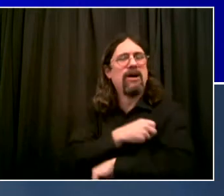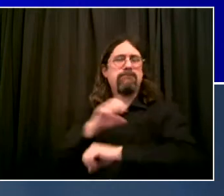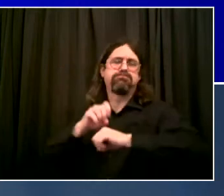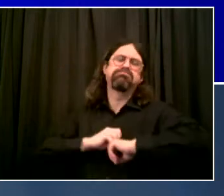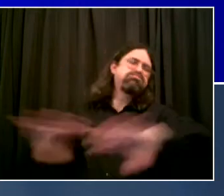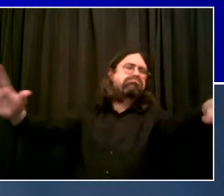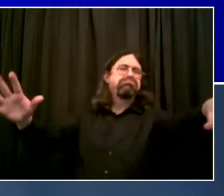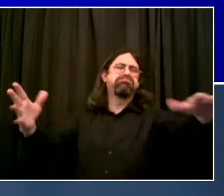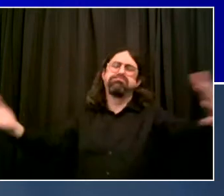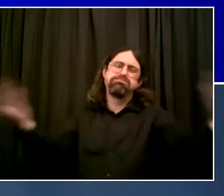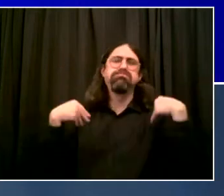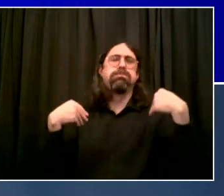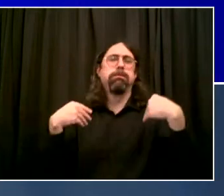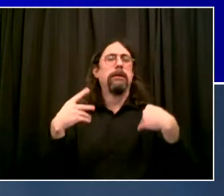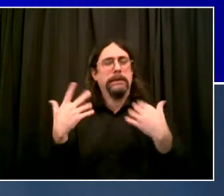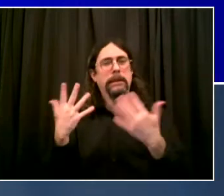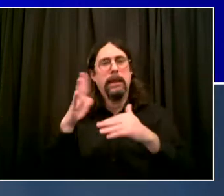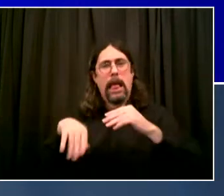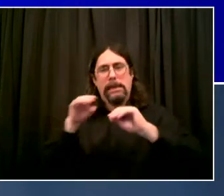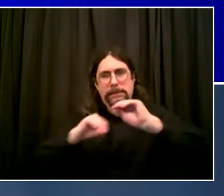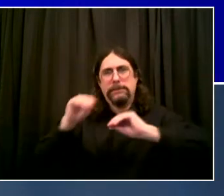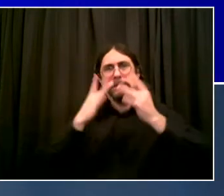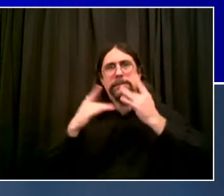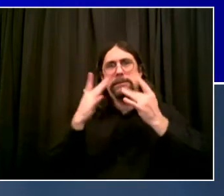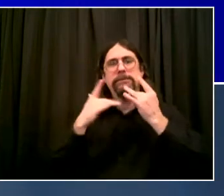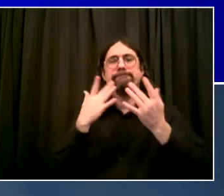EFFORT THAT IS S CONVENIENT AND ENCOURAAINGG G O T PPOPELLE A PRETTY ILWL L AERLY THE